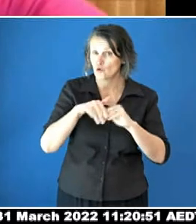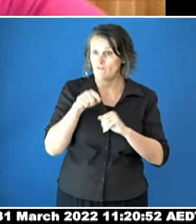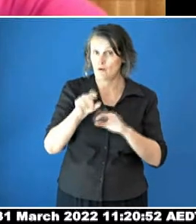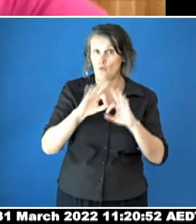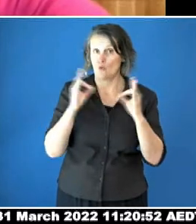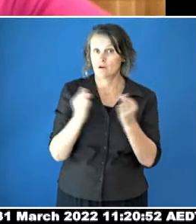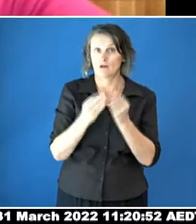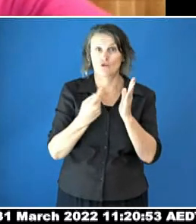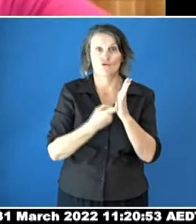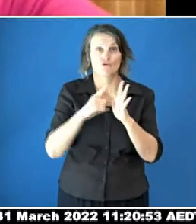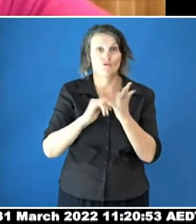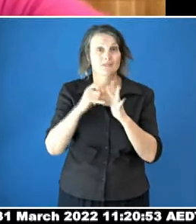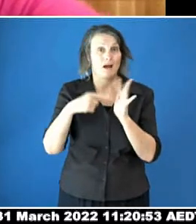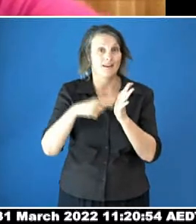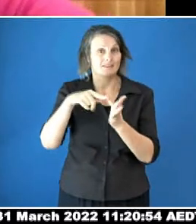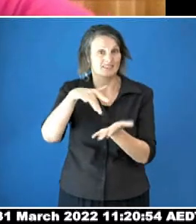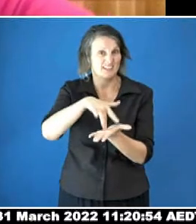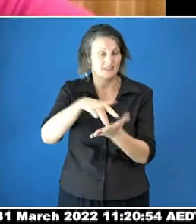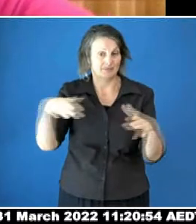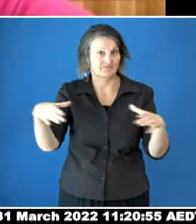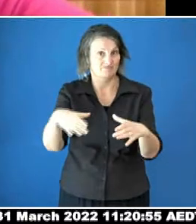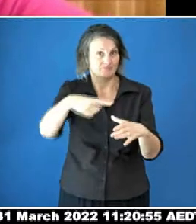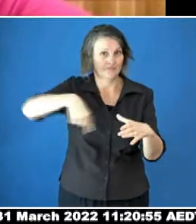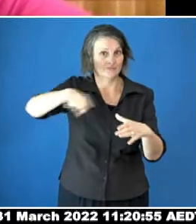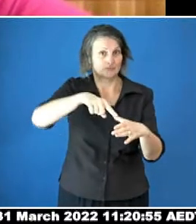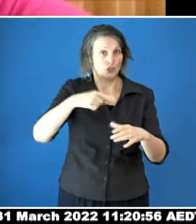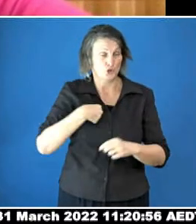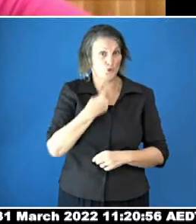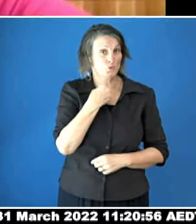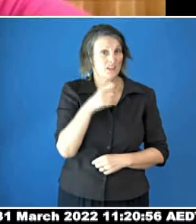I think you've said in your statement you think that there needs to be some training